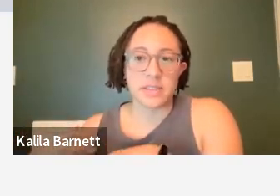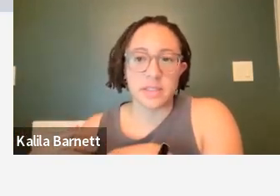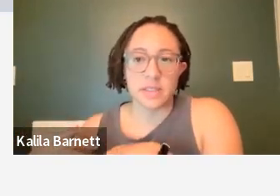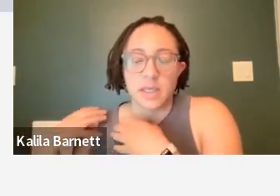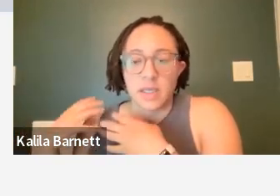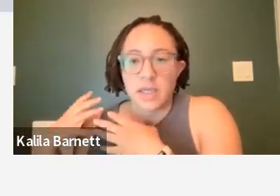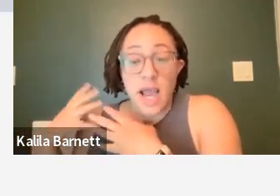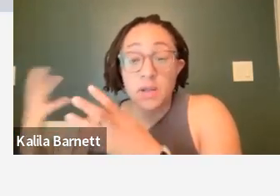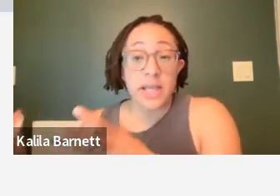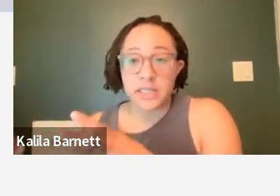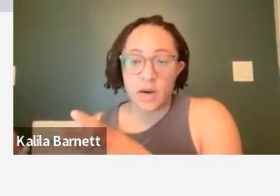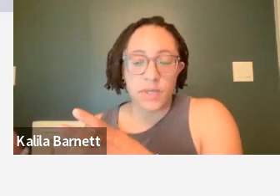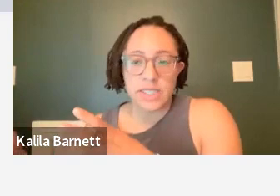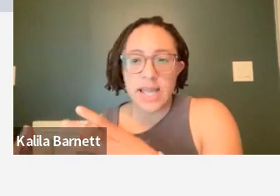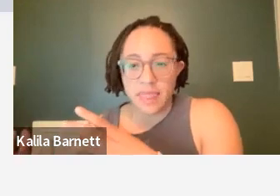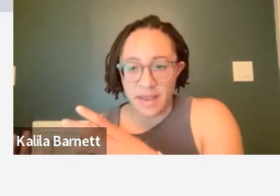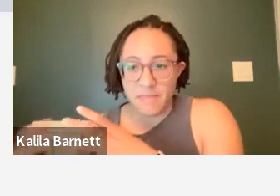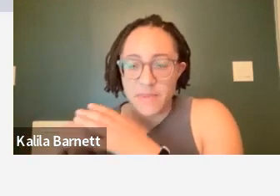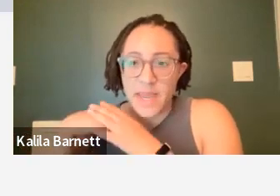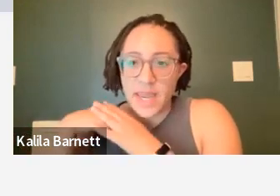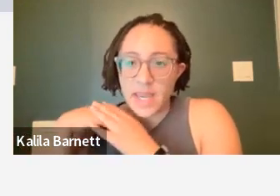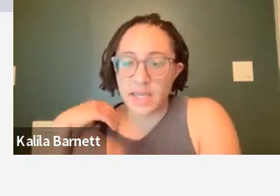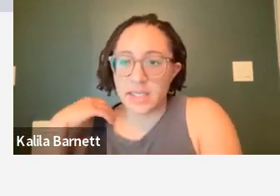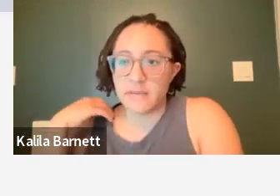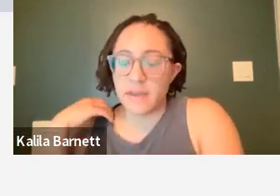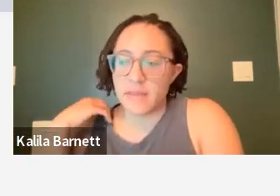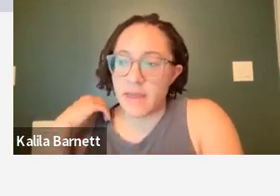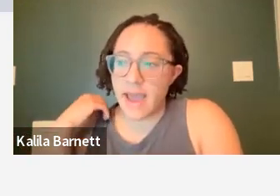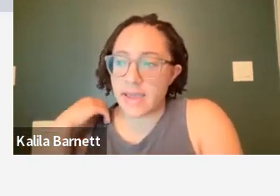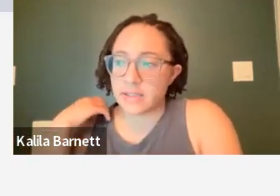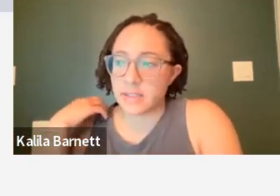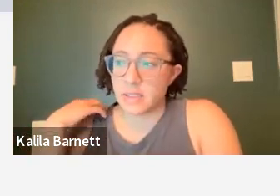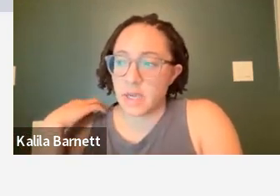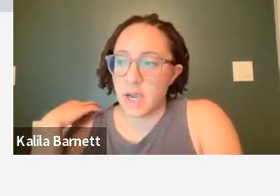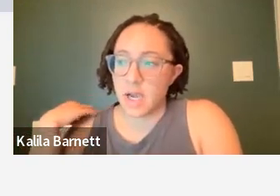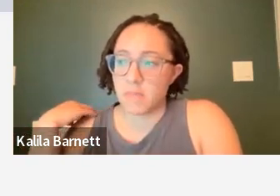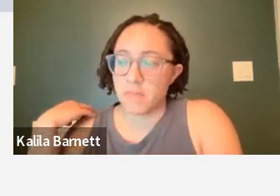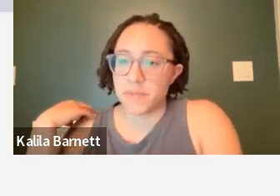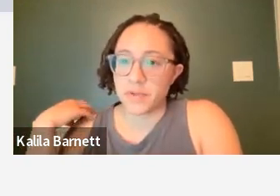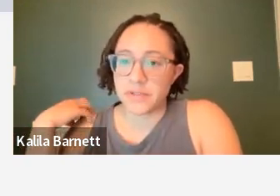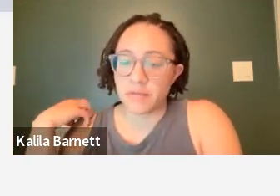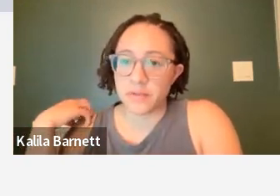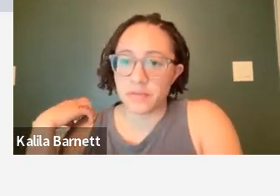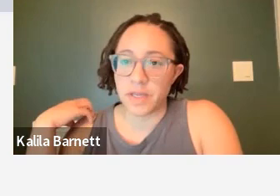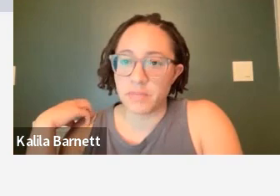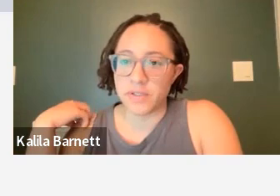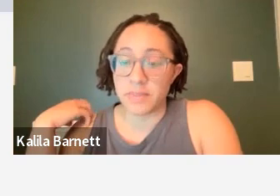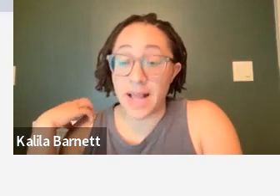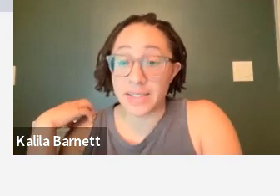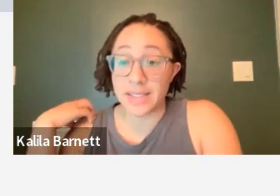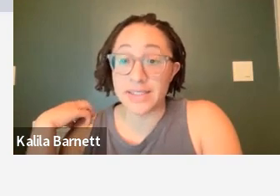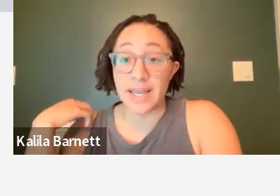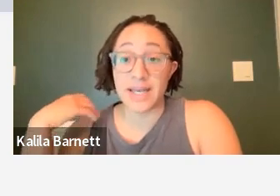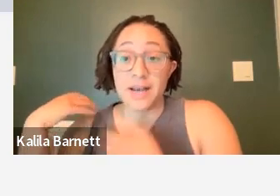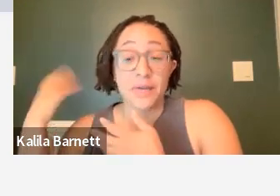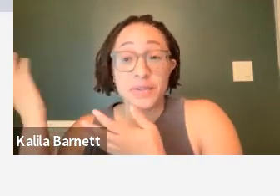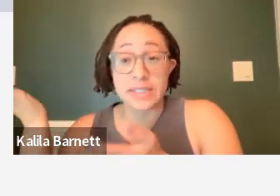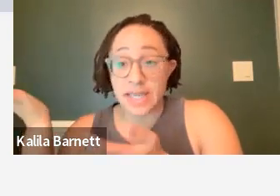important to be engaging near-port communities to gather feedback and perspective to inform